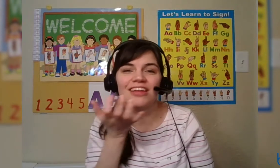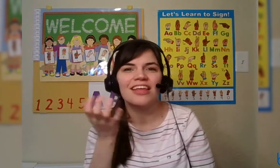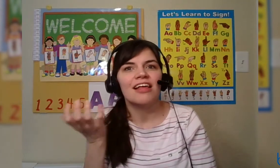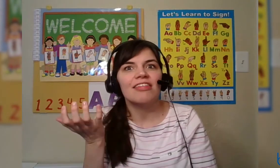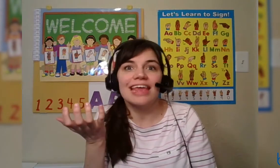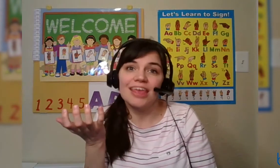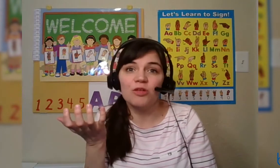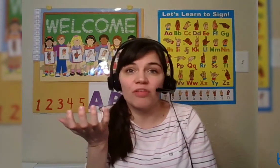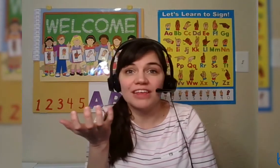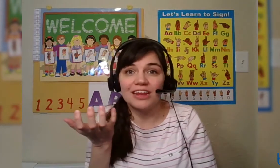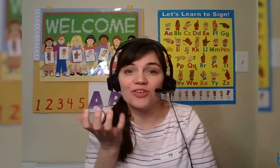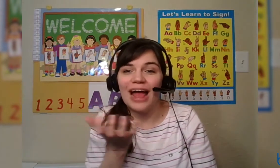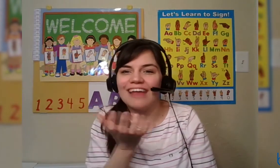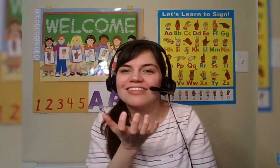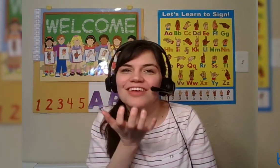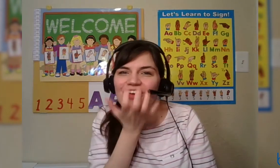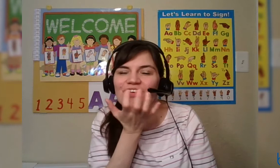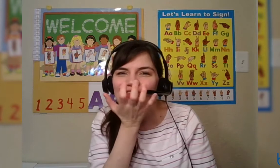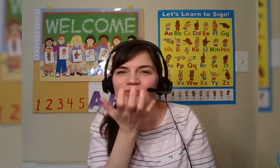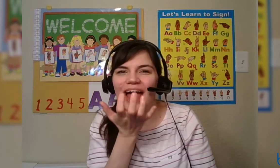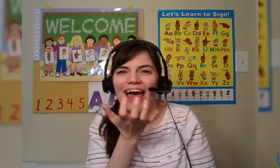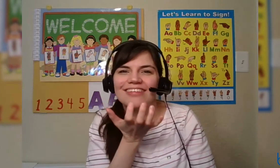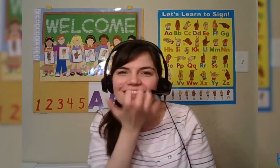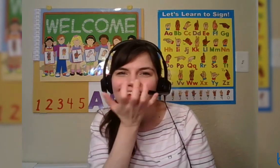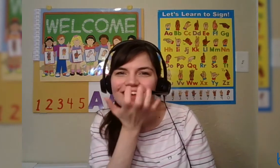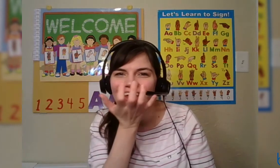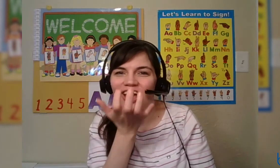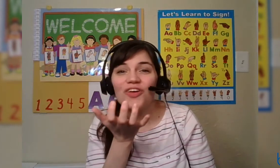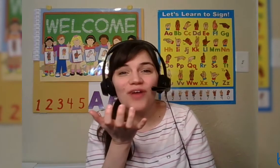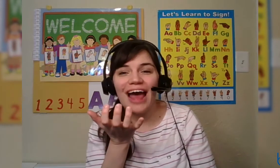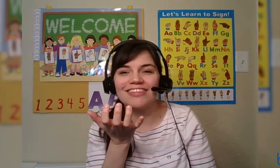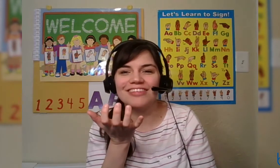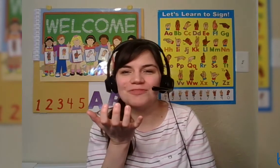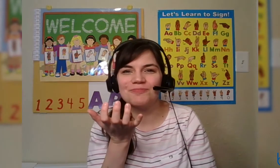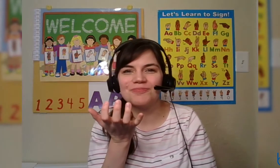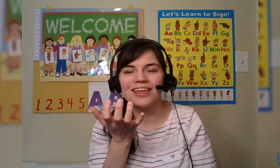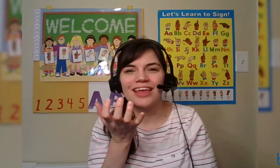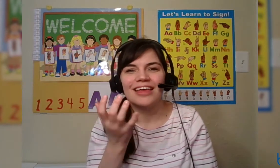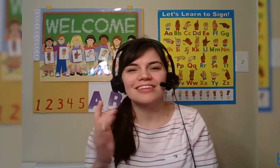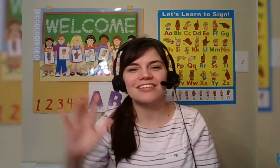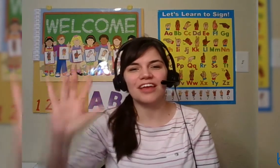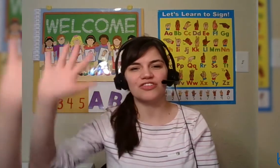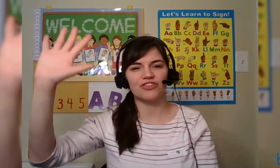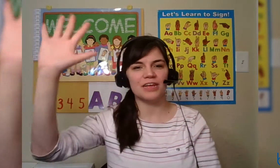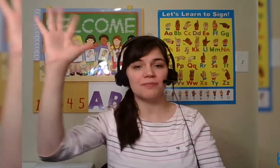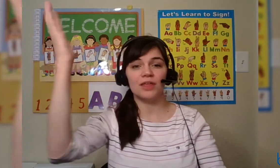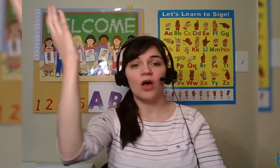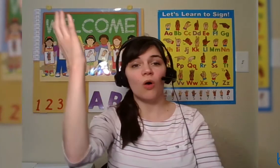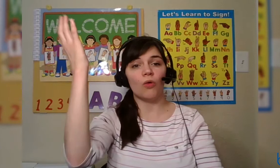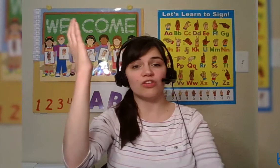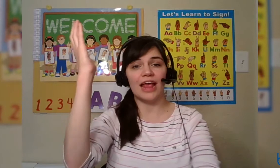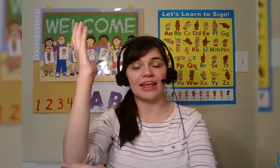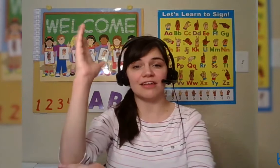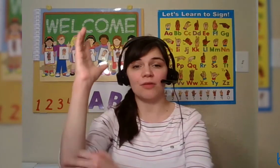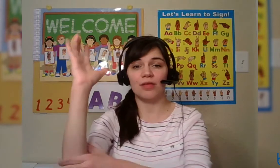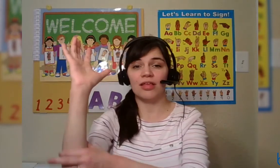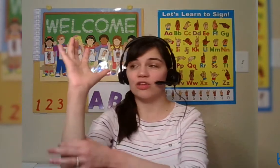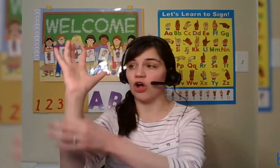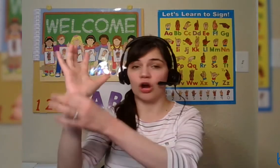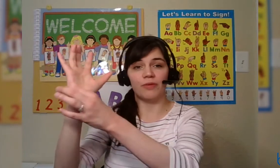like animals eating grass: grass. Grass. To sign tree, hold your hand up. Your arm is